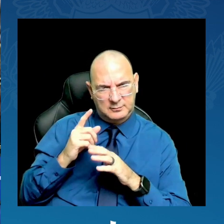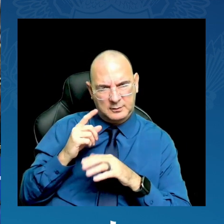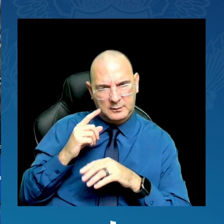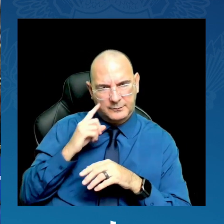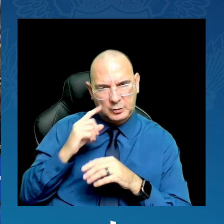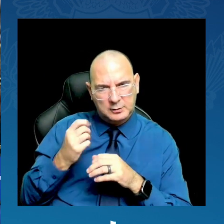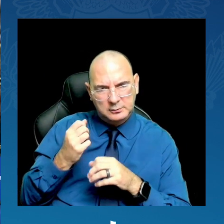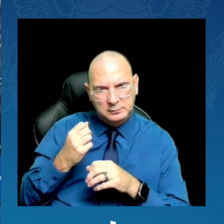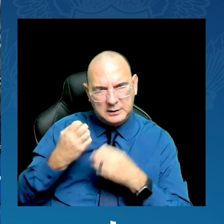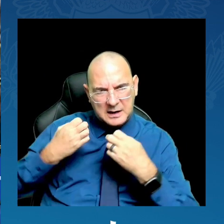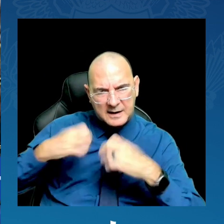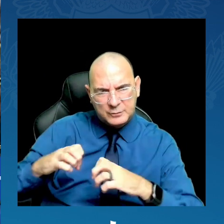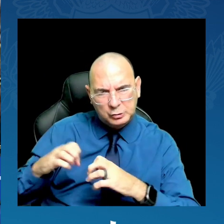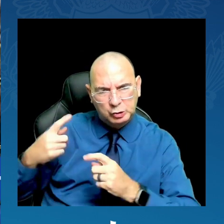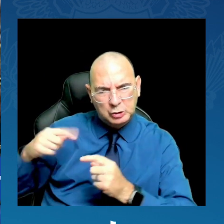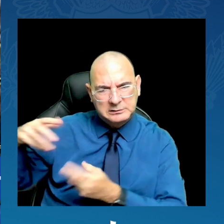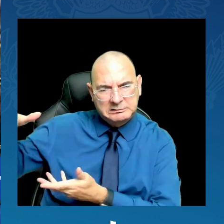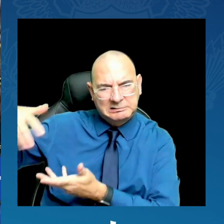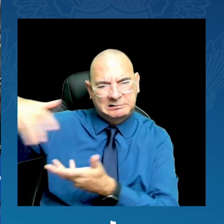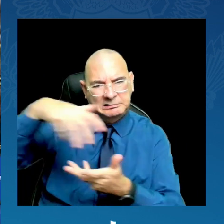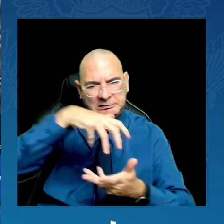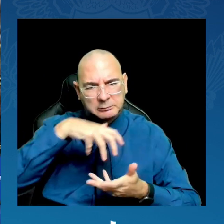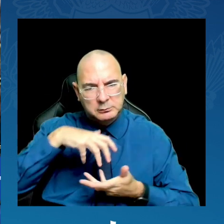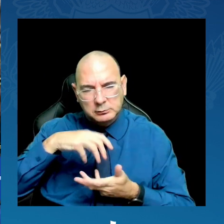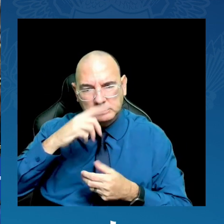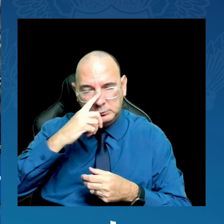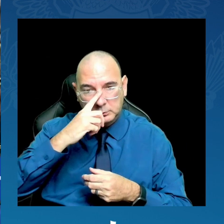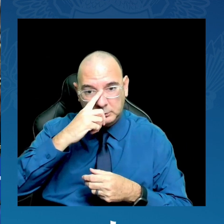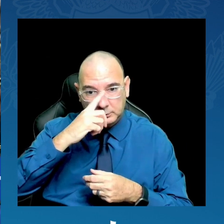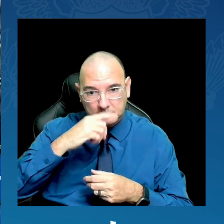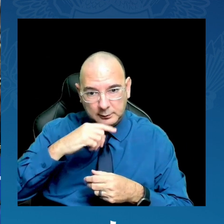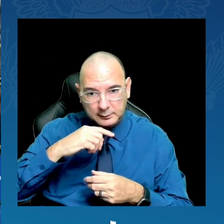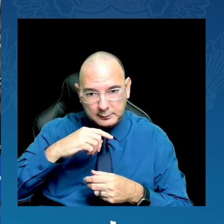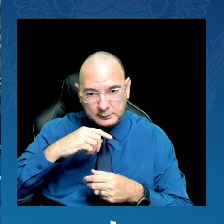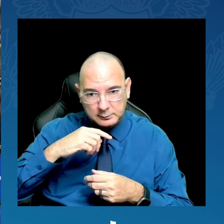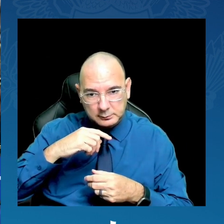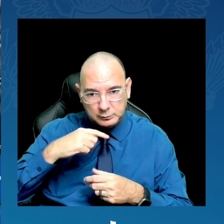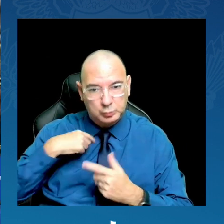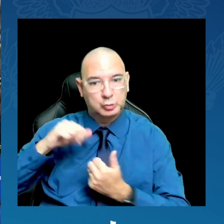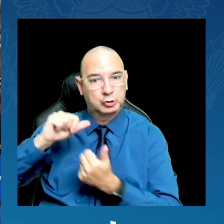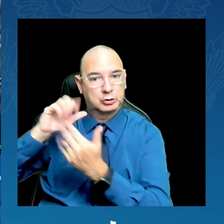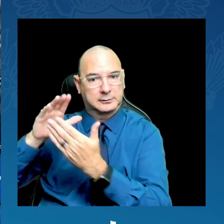So we've got to address this space junk. It's bad because it increases the risk of collision,